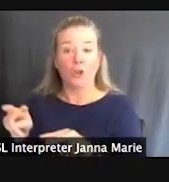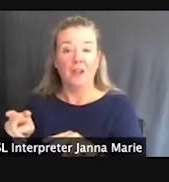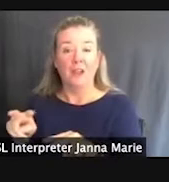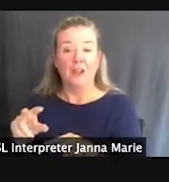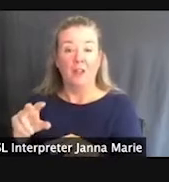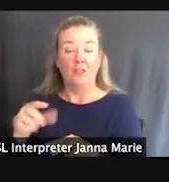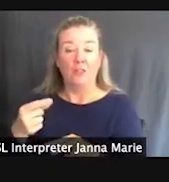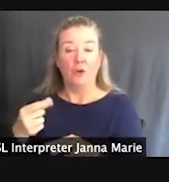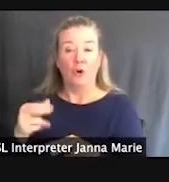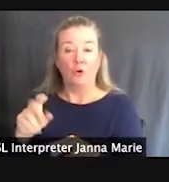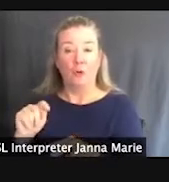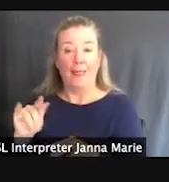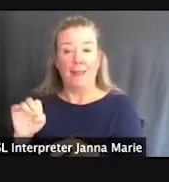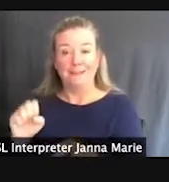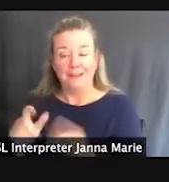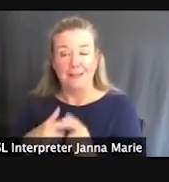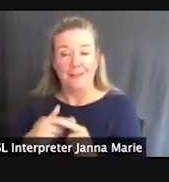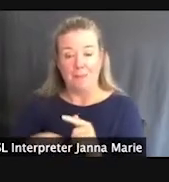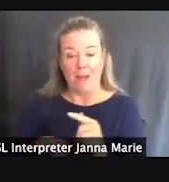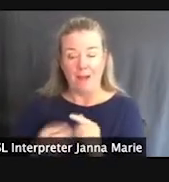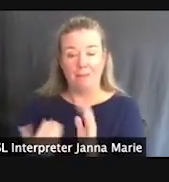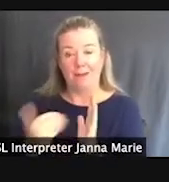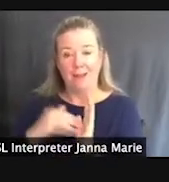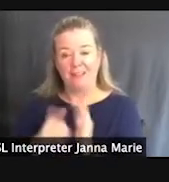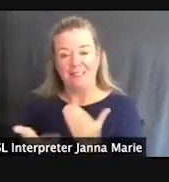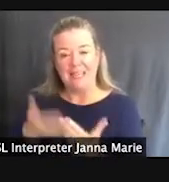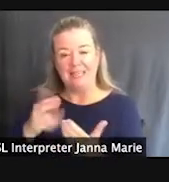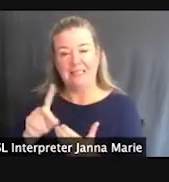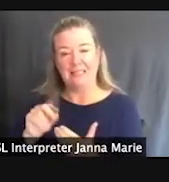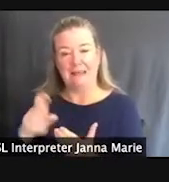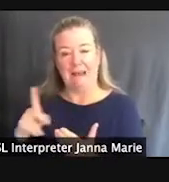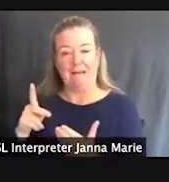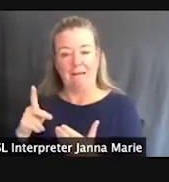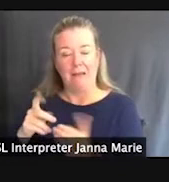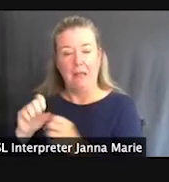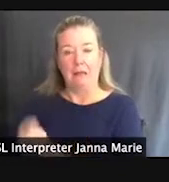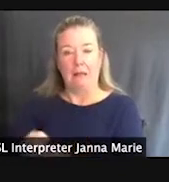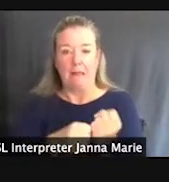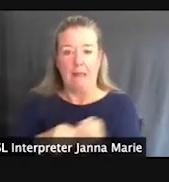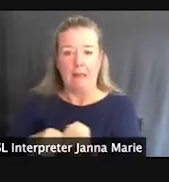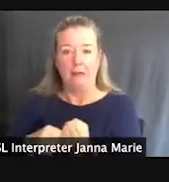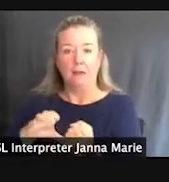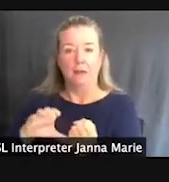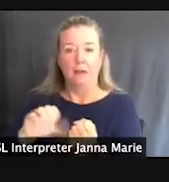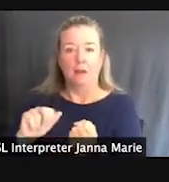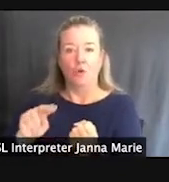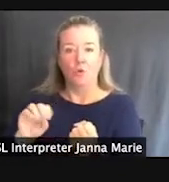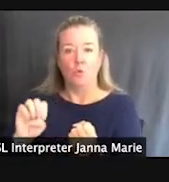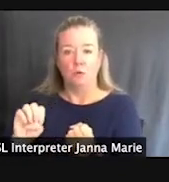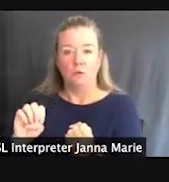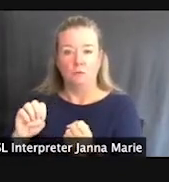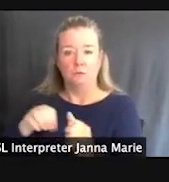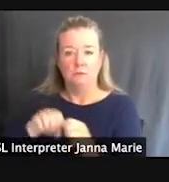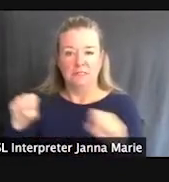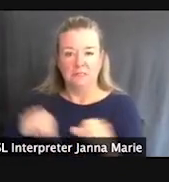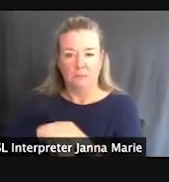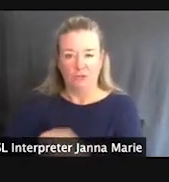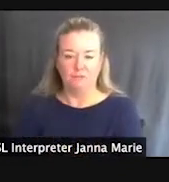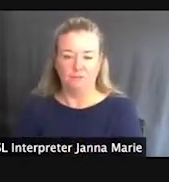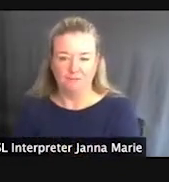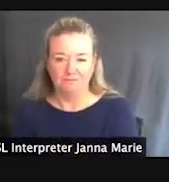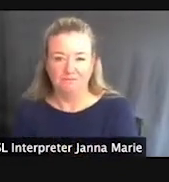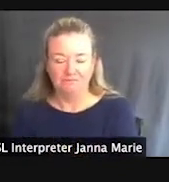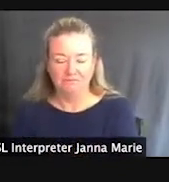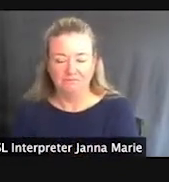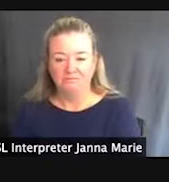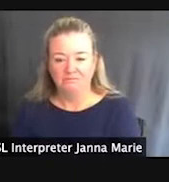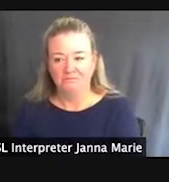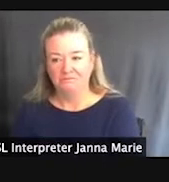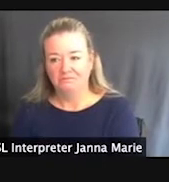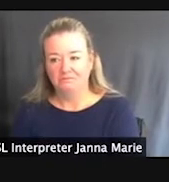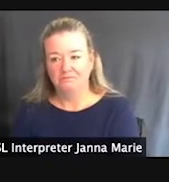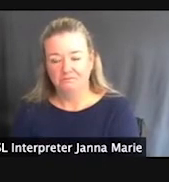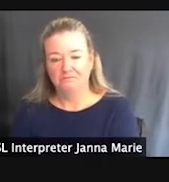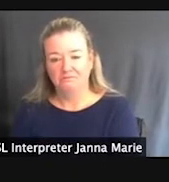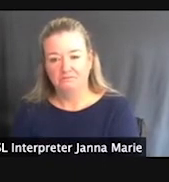And then in the bottom, is again one of those like easy dock kayak-canoe launch systems.